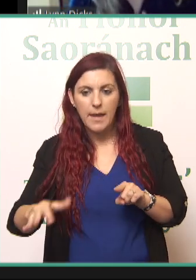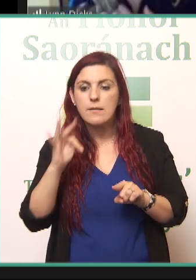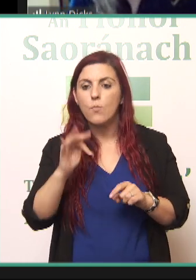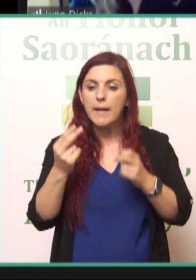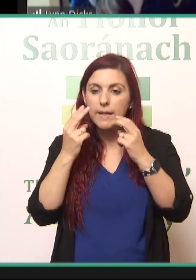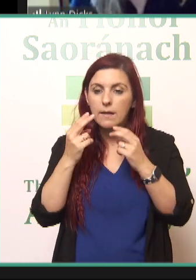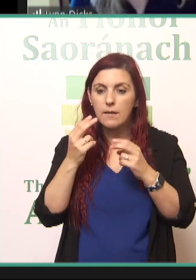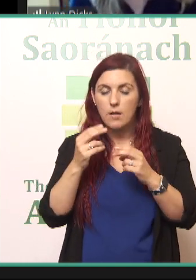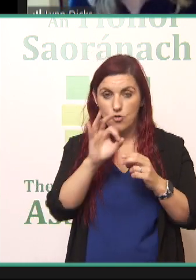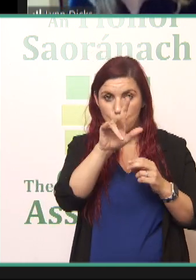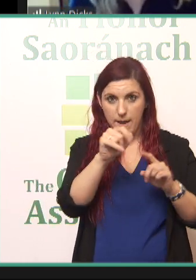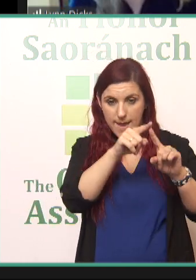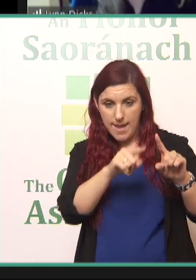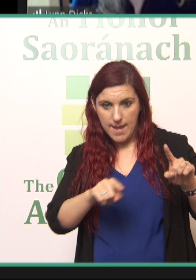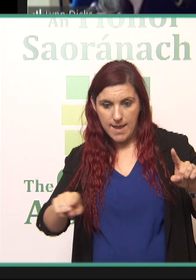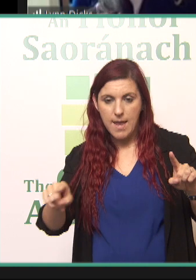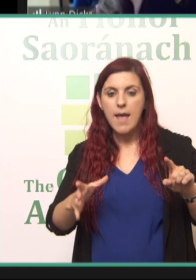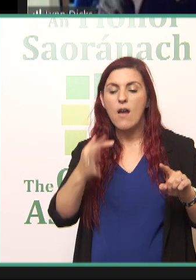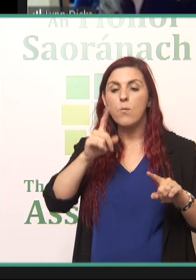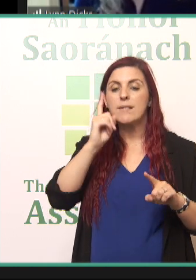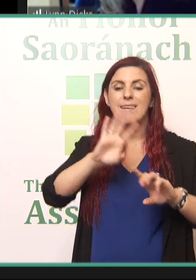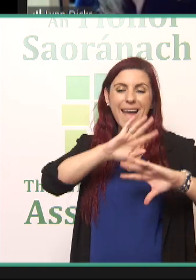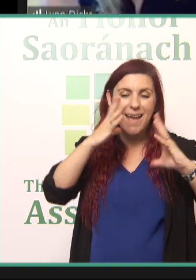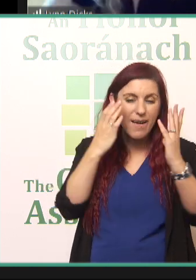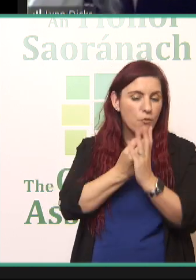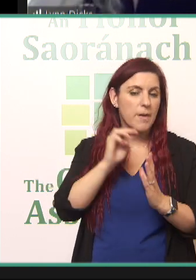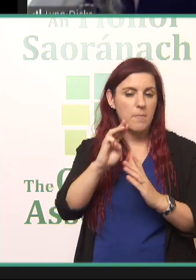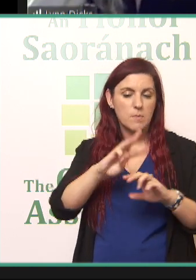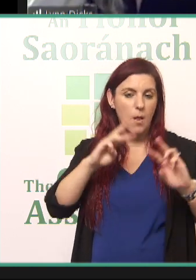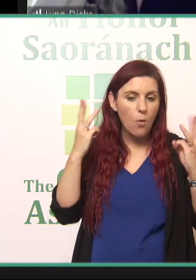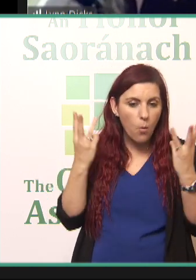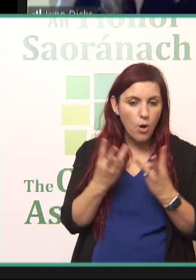um do everything we can as a world to uh to do wildlife conservation in the traditional